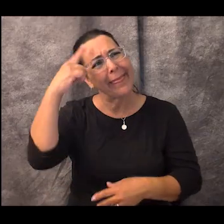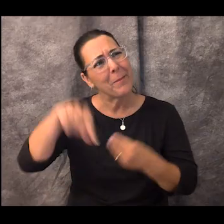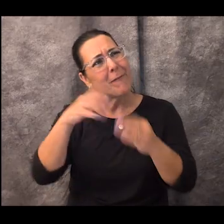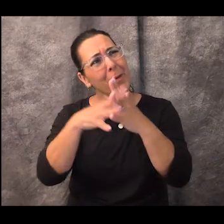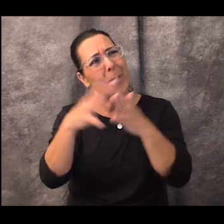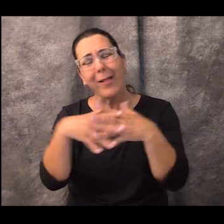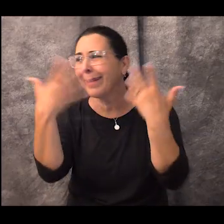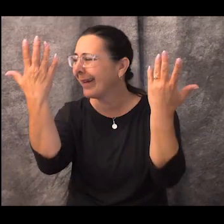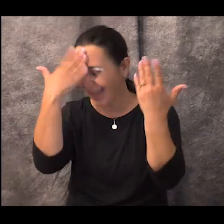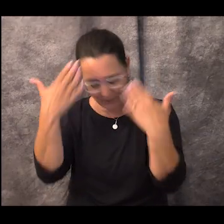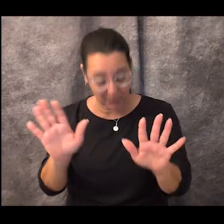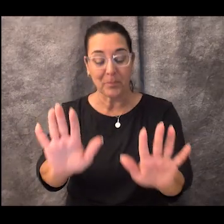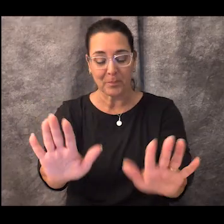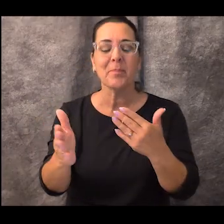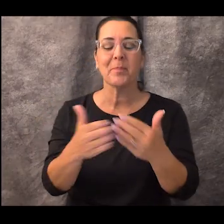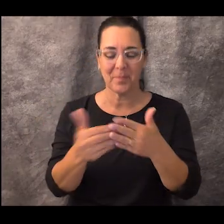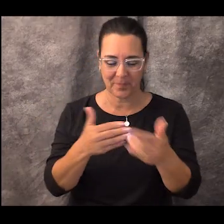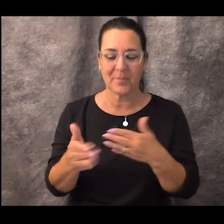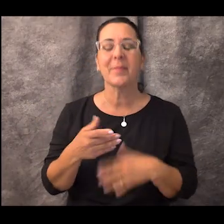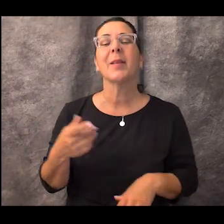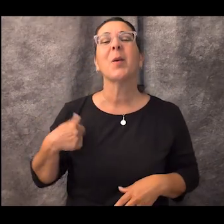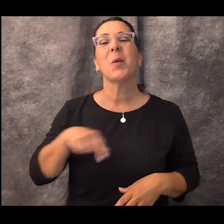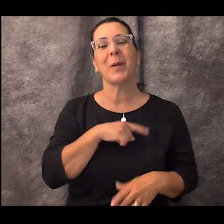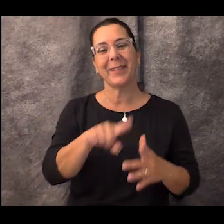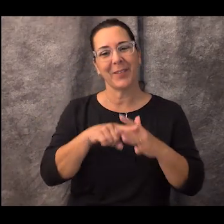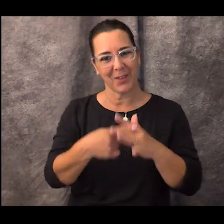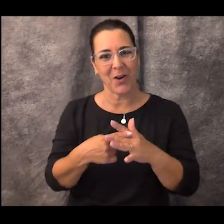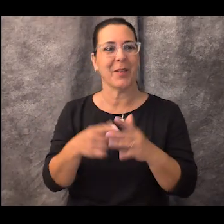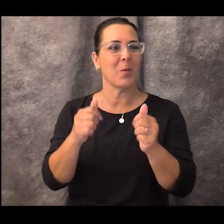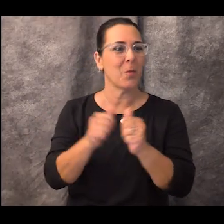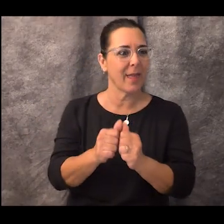It's helped us to do that right. We started out with incredibly inaccessible polling places.